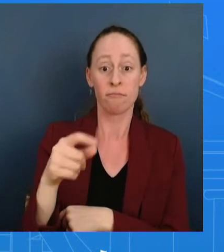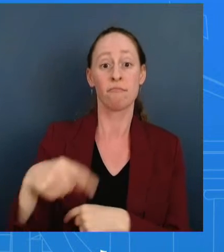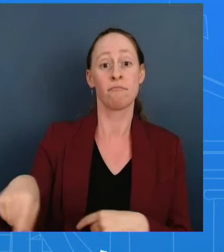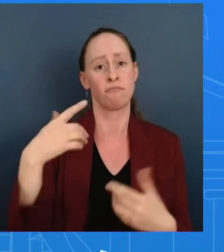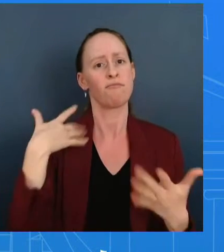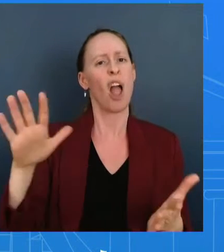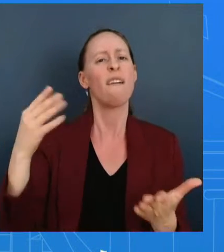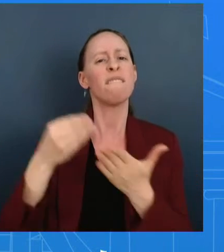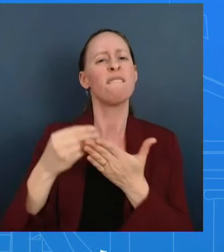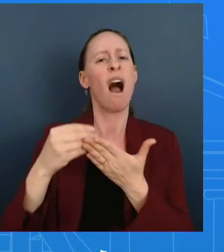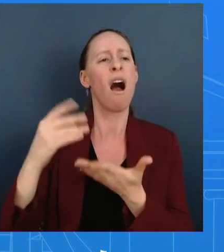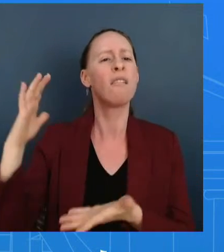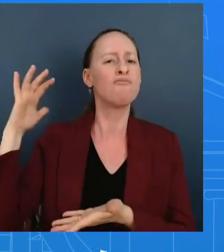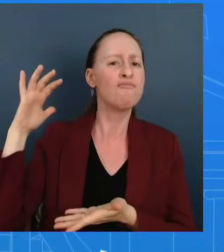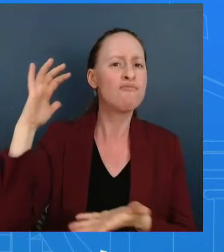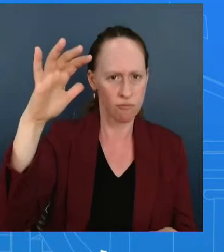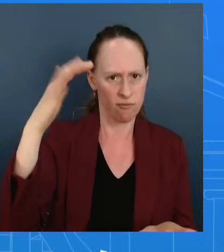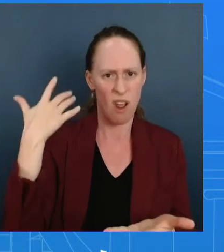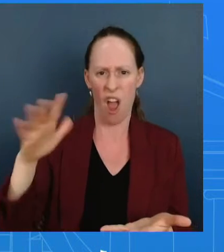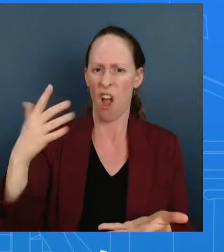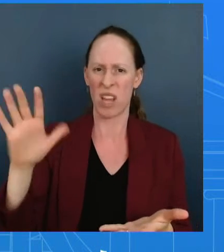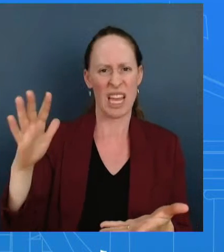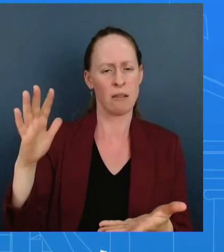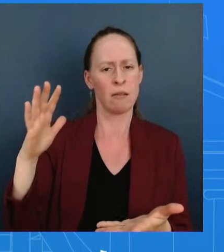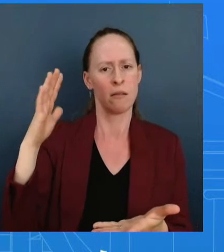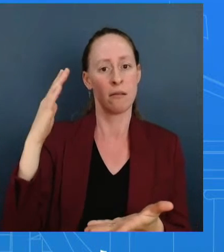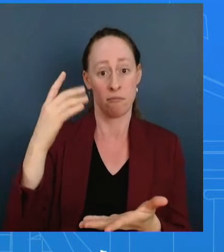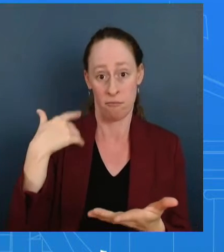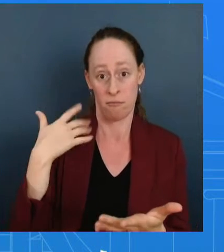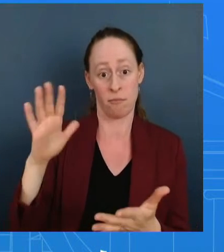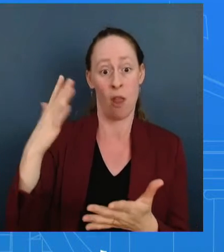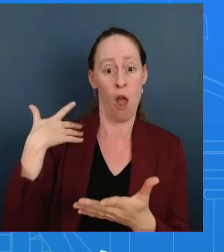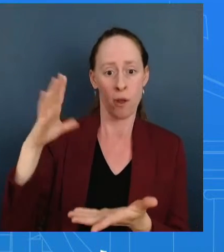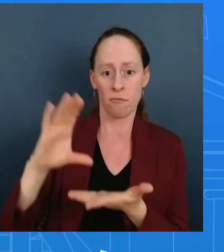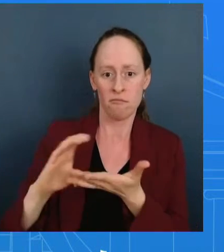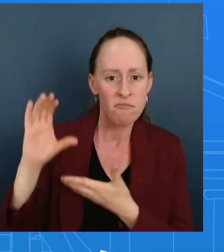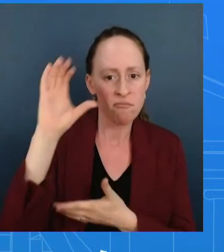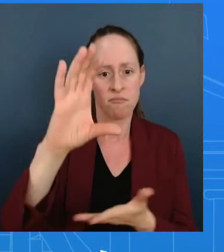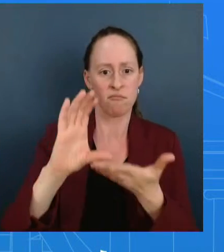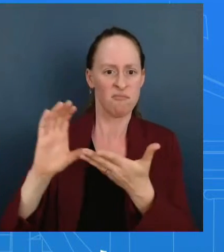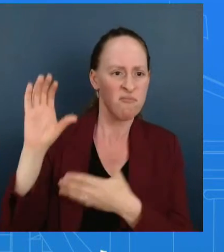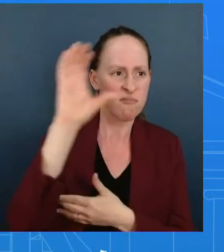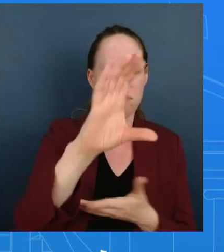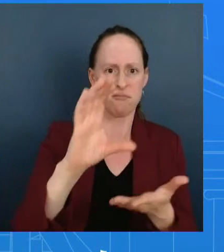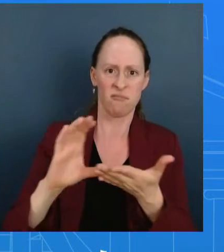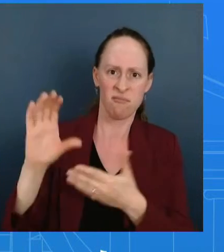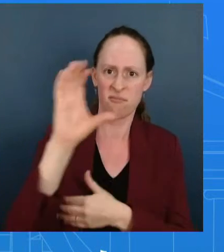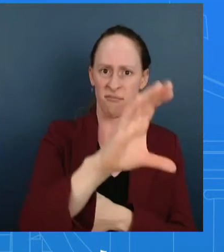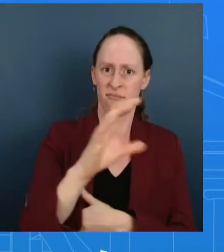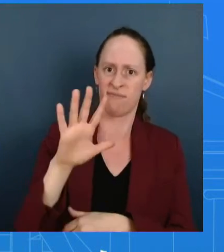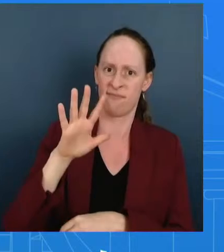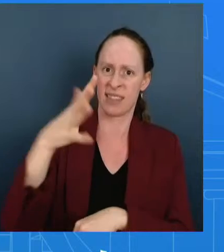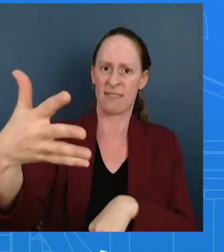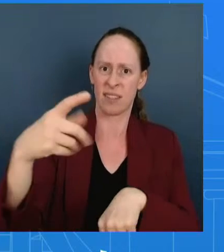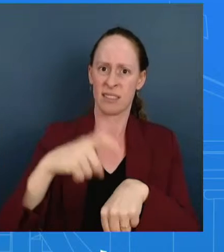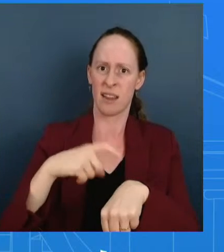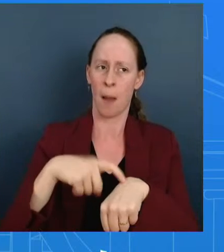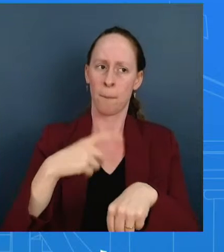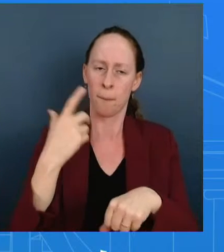including five drawdowns of munitions and equipment. The resumption of that U.S. aid has made a significant impact on the battlefield.